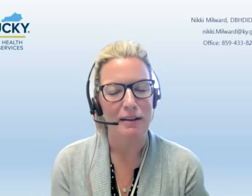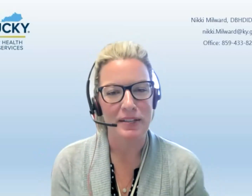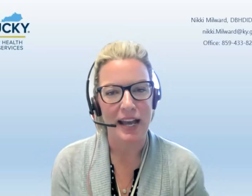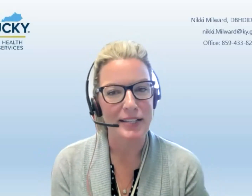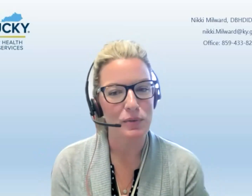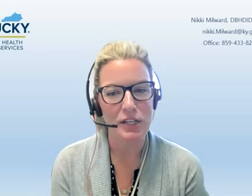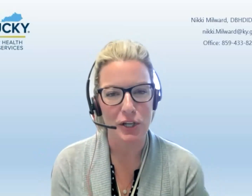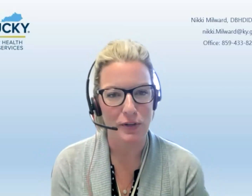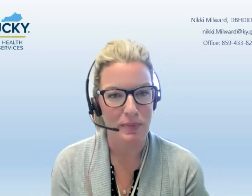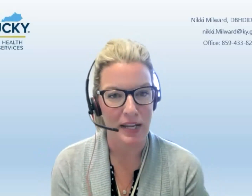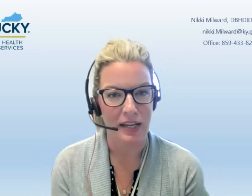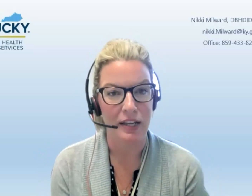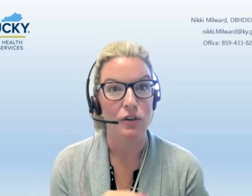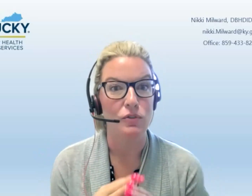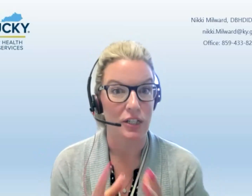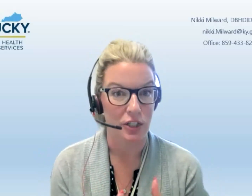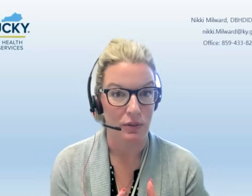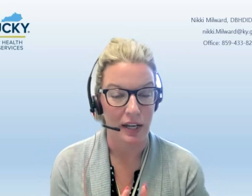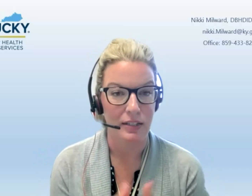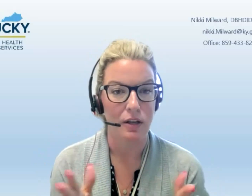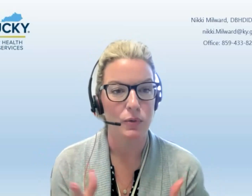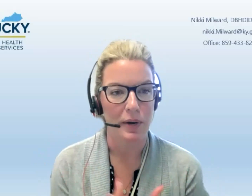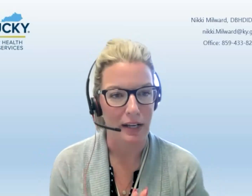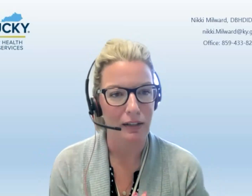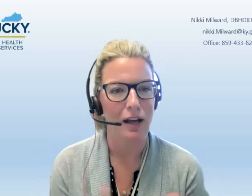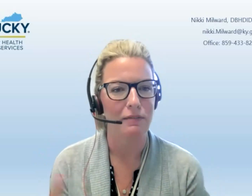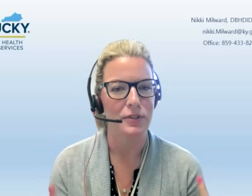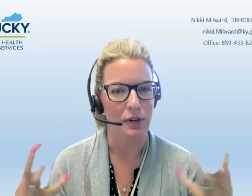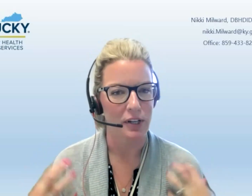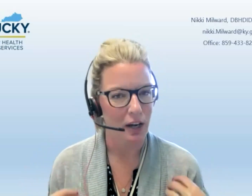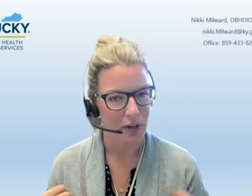FACE COULD BE POTENTIALLY HARMFUL, RIGHT, SO IF IT'S GETTING